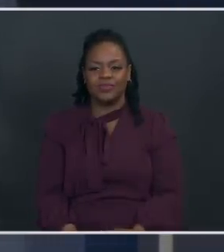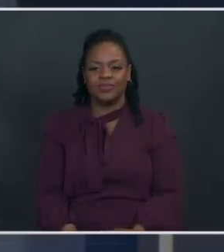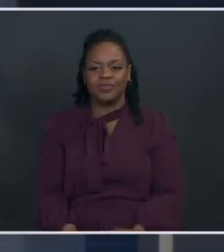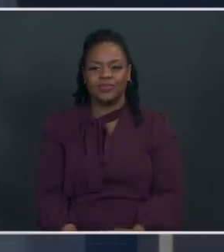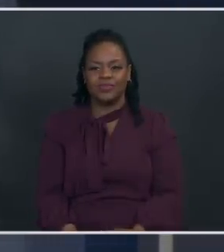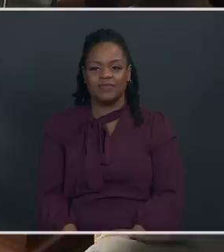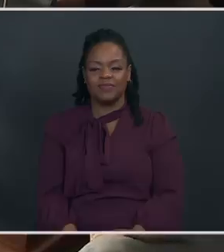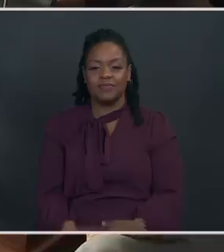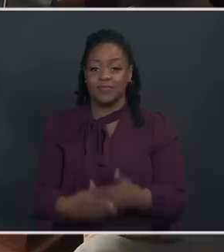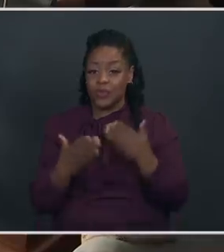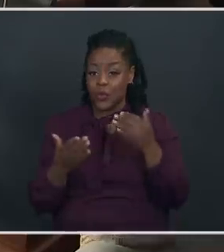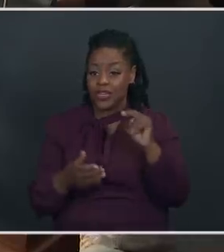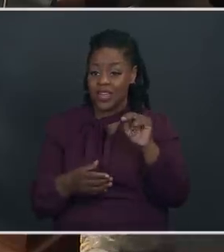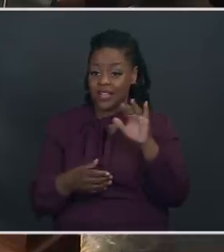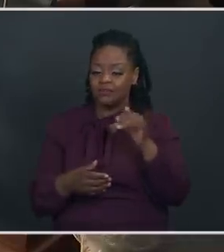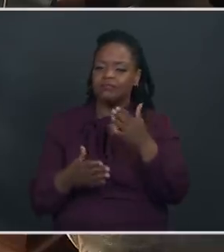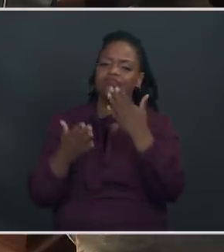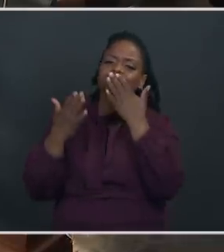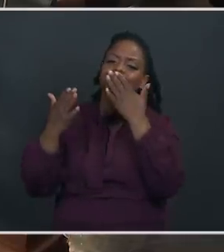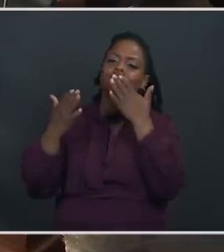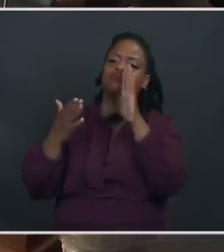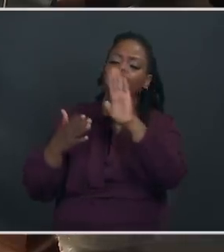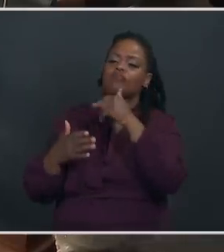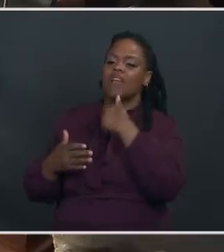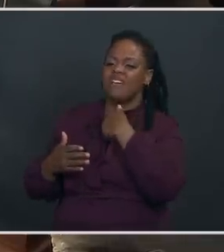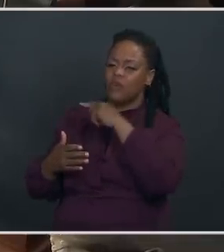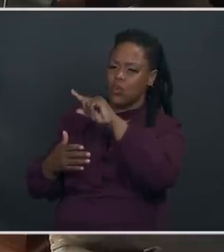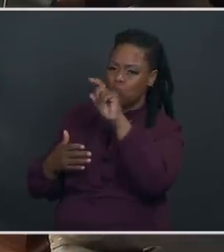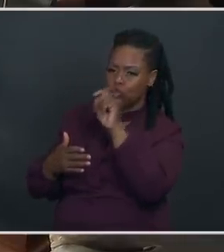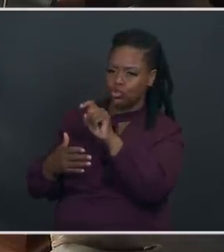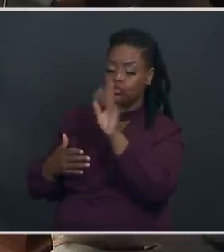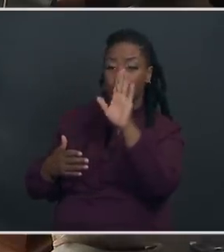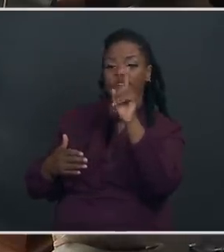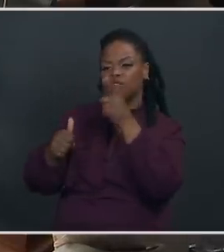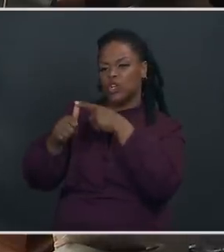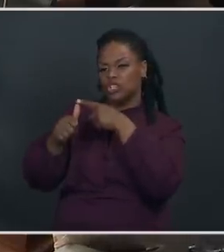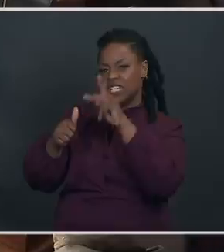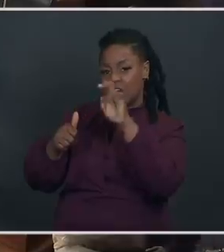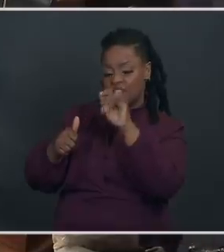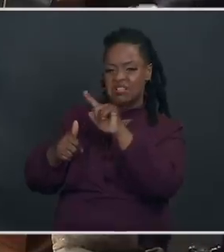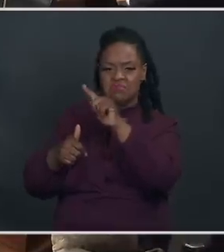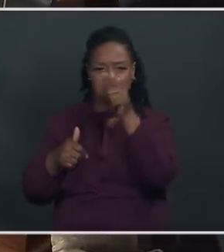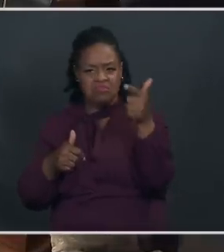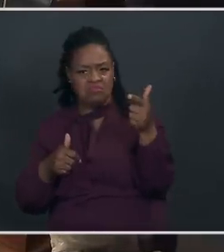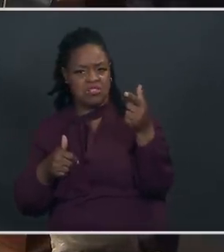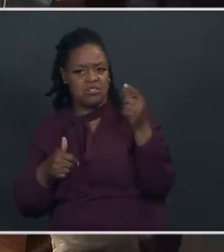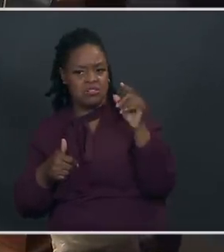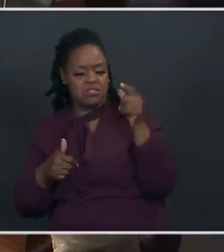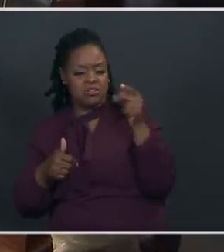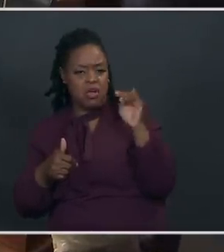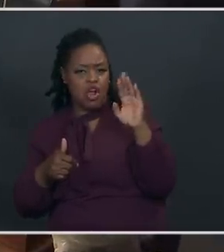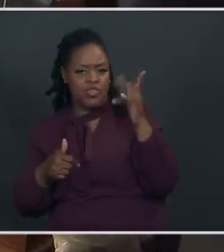a question for you and then for Administrator McCarthy. You talked about the fact that it won't really matter